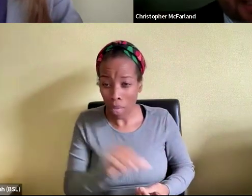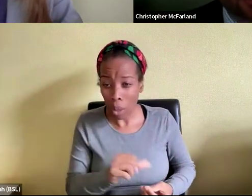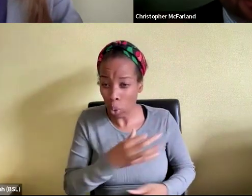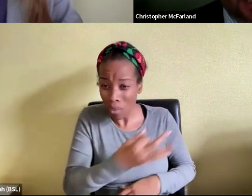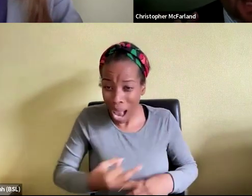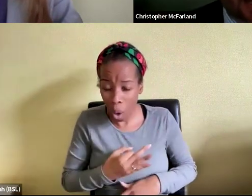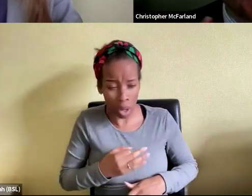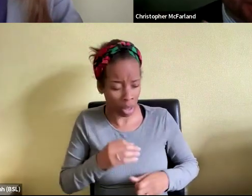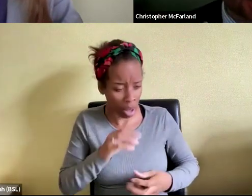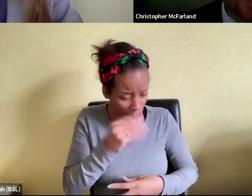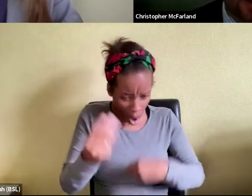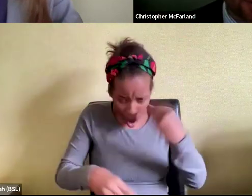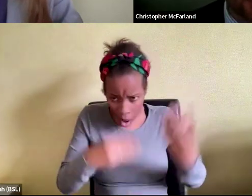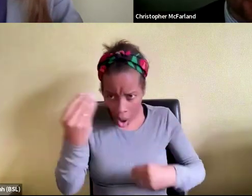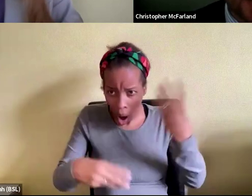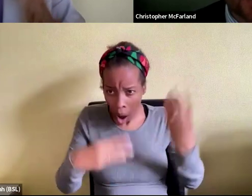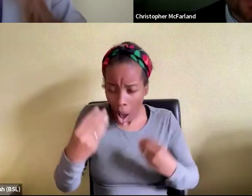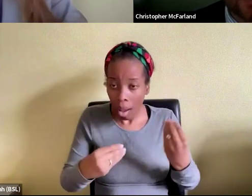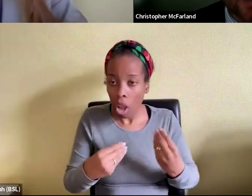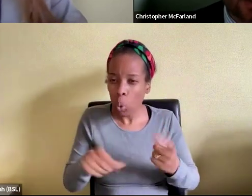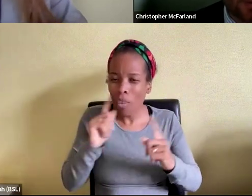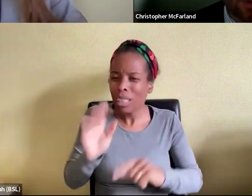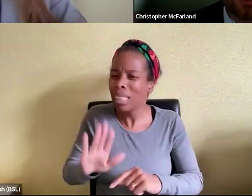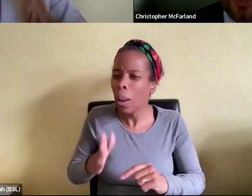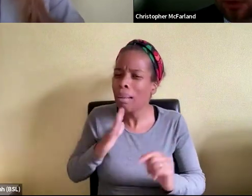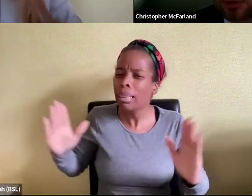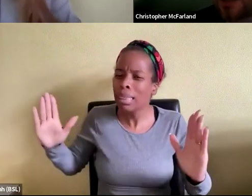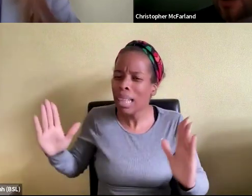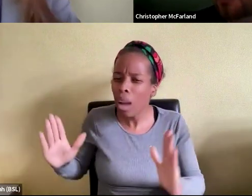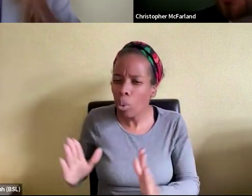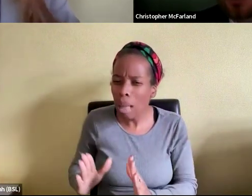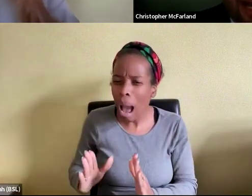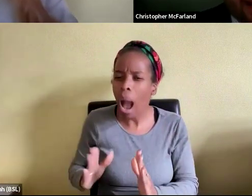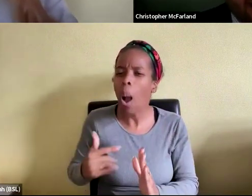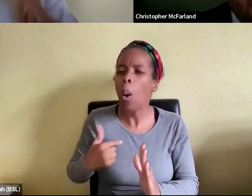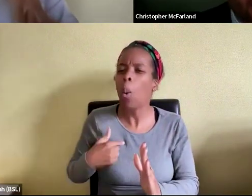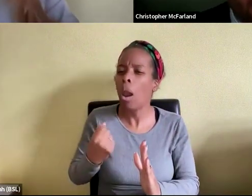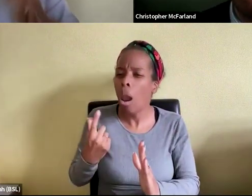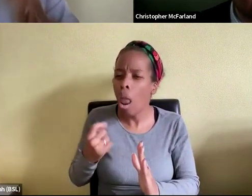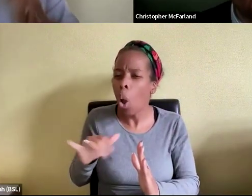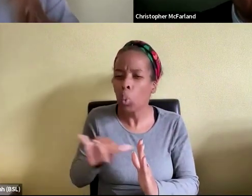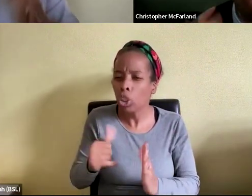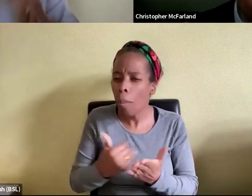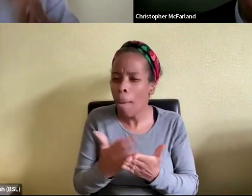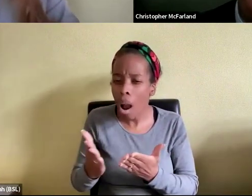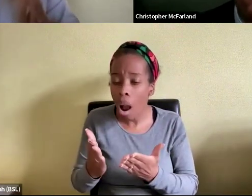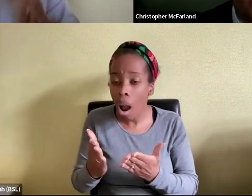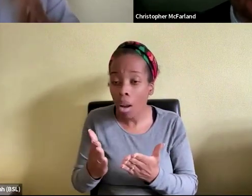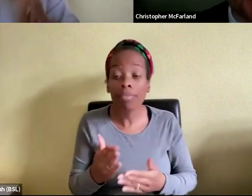of get all this, they can ask you to narrow your request to something more reasonable. You can however ask for internal correspondence as well,